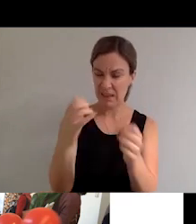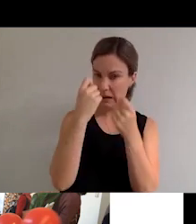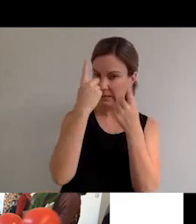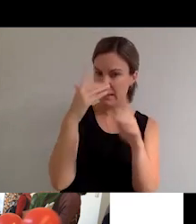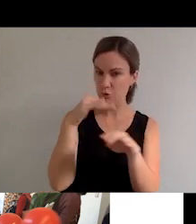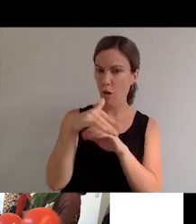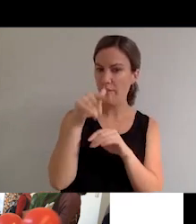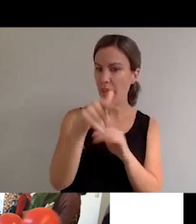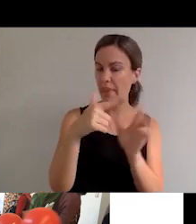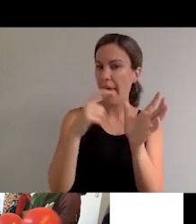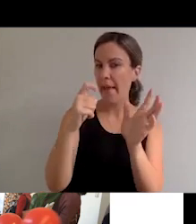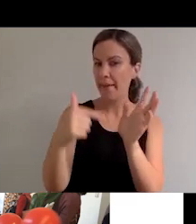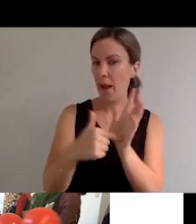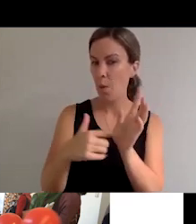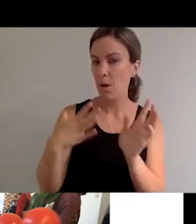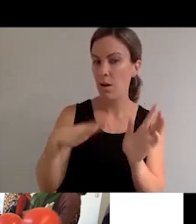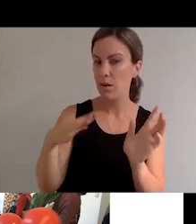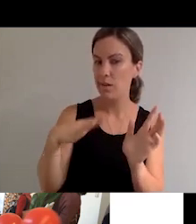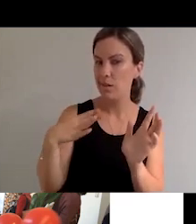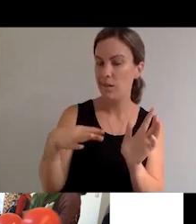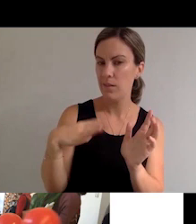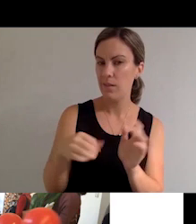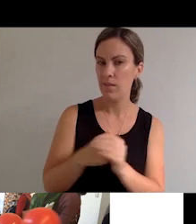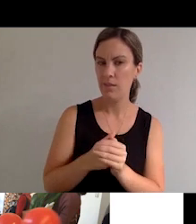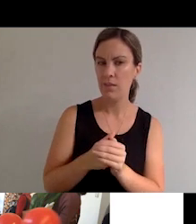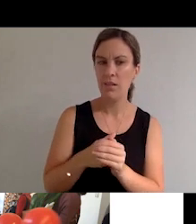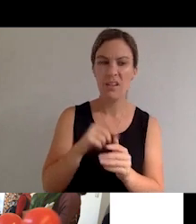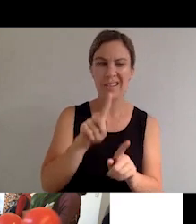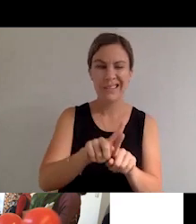that - and banks have like a gazillion different accounts for many rents.